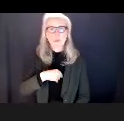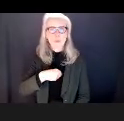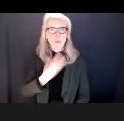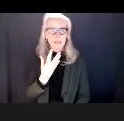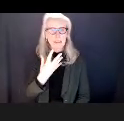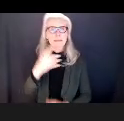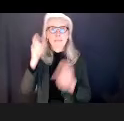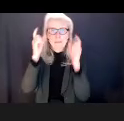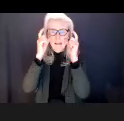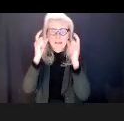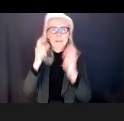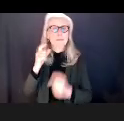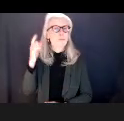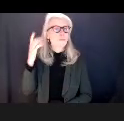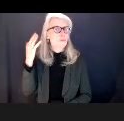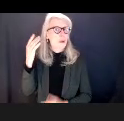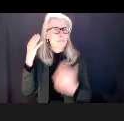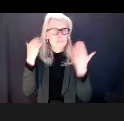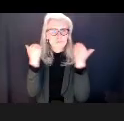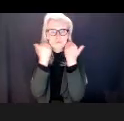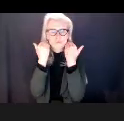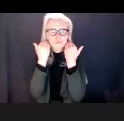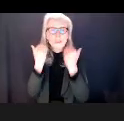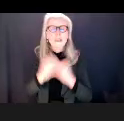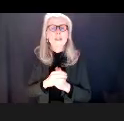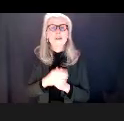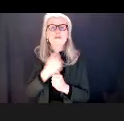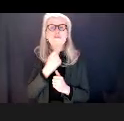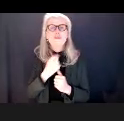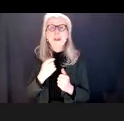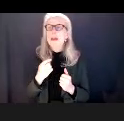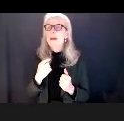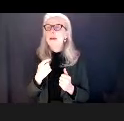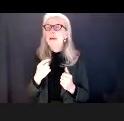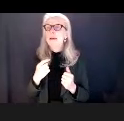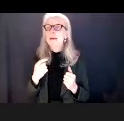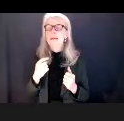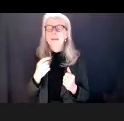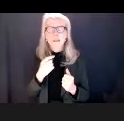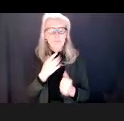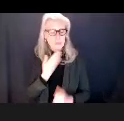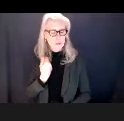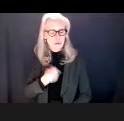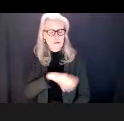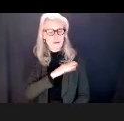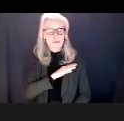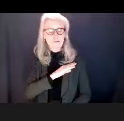brown hair. I'm wearing red today. The scarf is a little loud, so maybe it won't last. Uh,